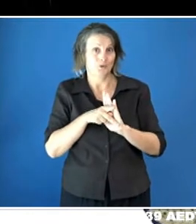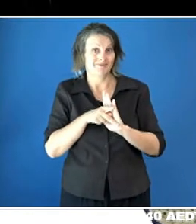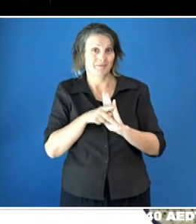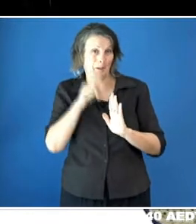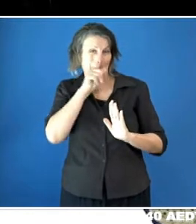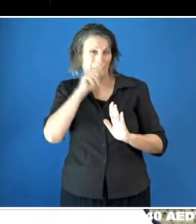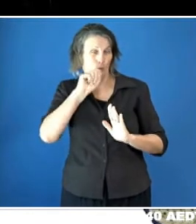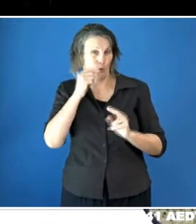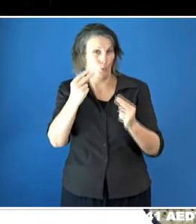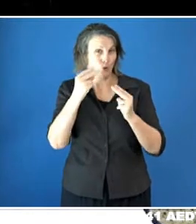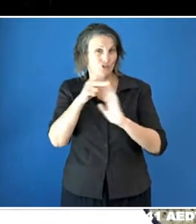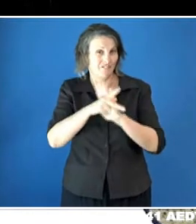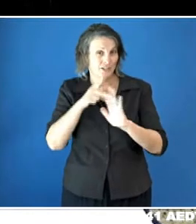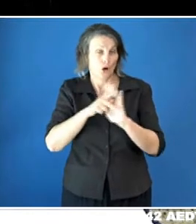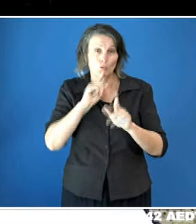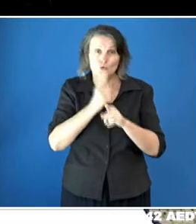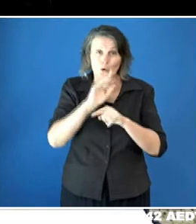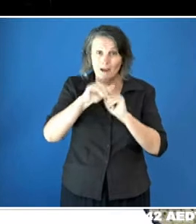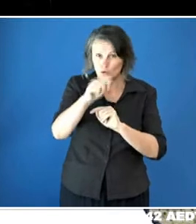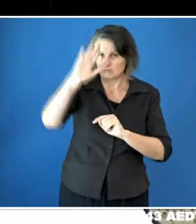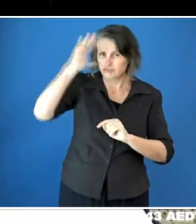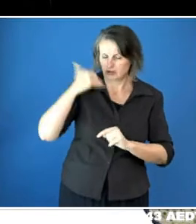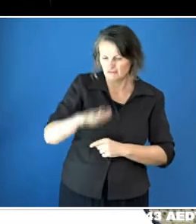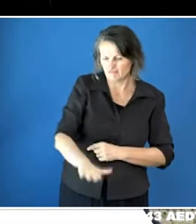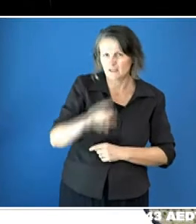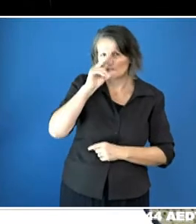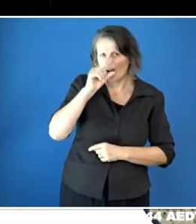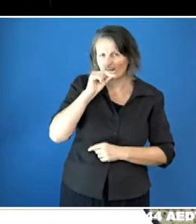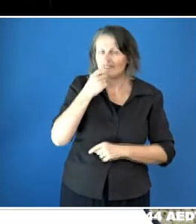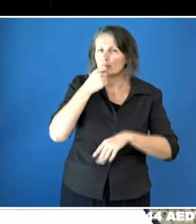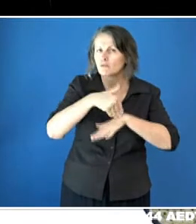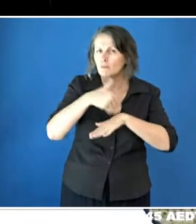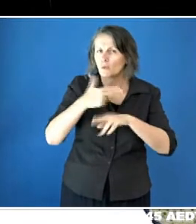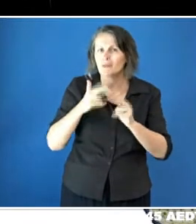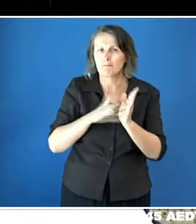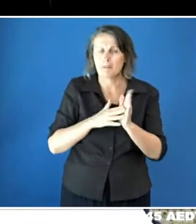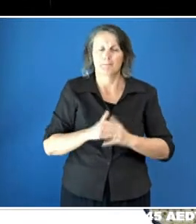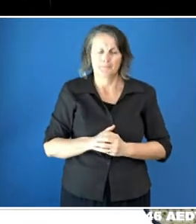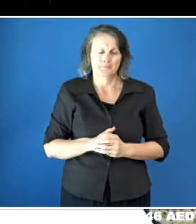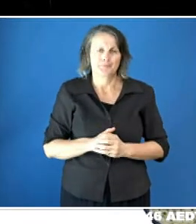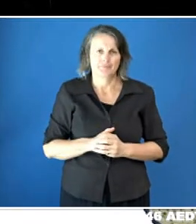when you were a child and there was some problems with your mum. Yeah. MS EASTMAN: And that was not a good time for you --